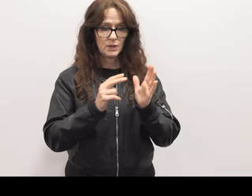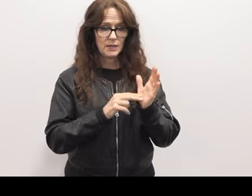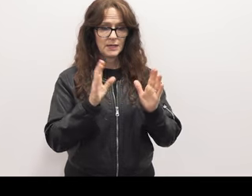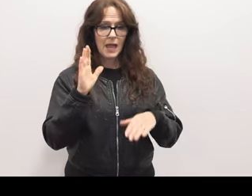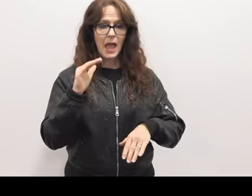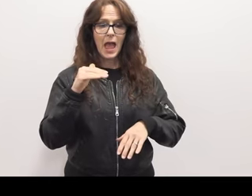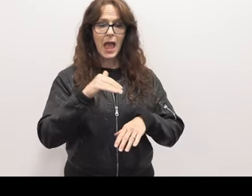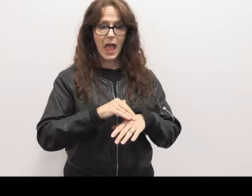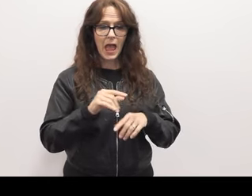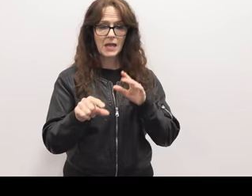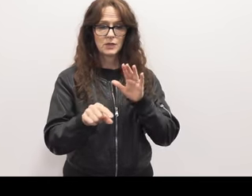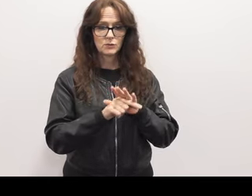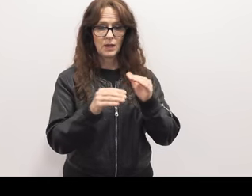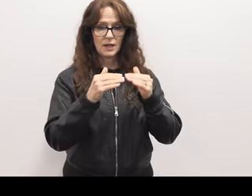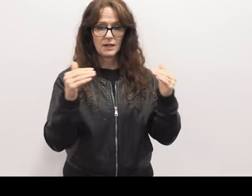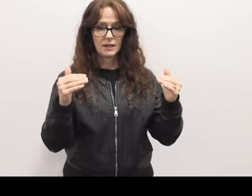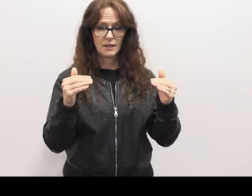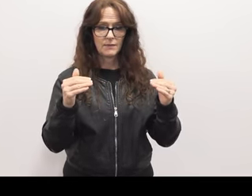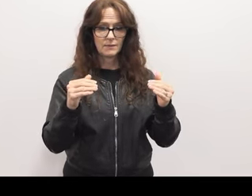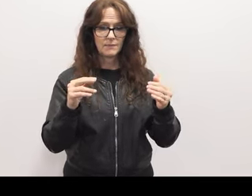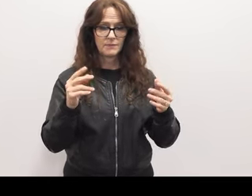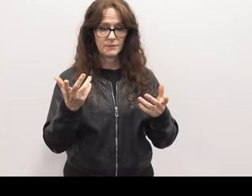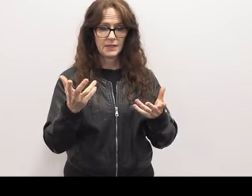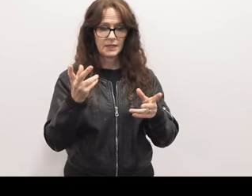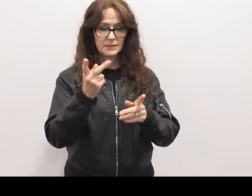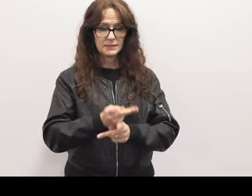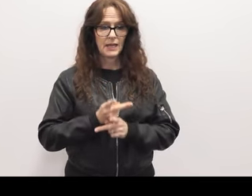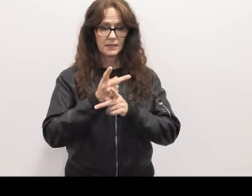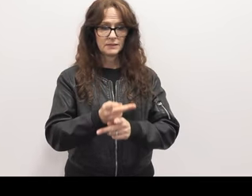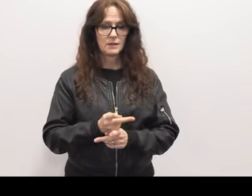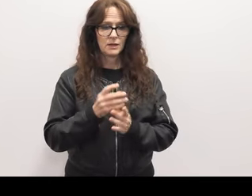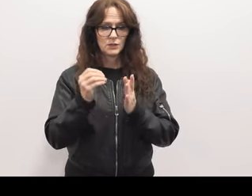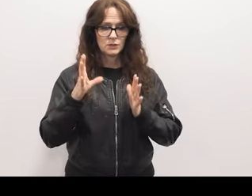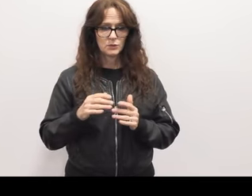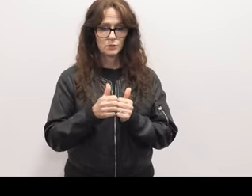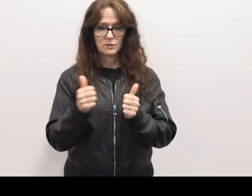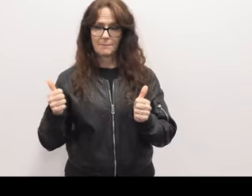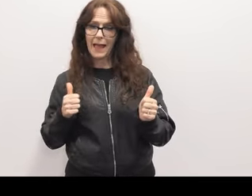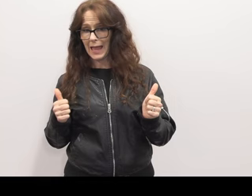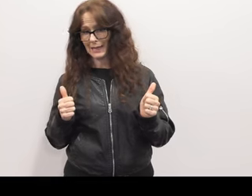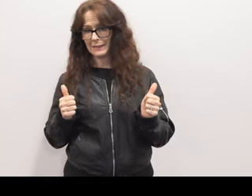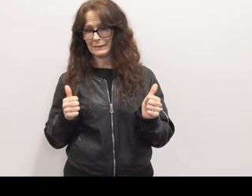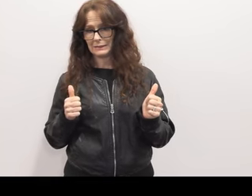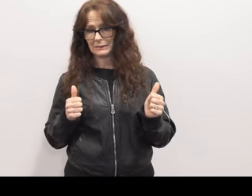And so of the reading at grade level, that definitely takes care of students being behind two grade levels.